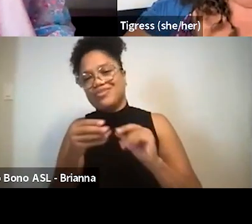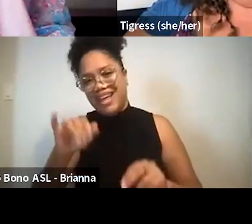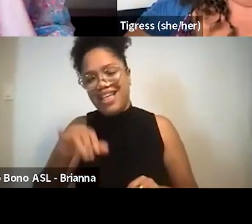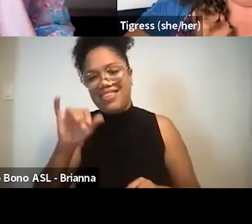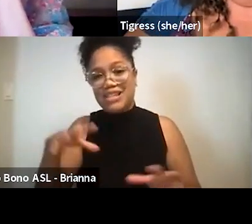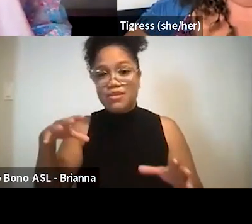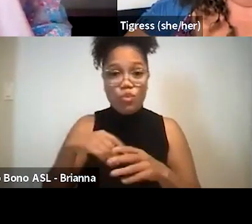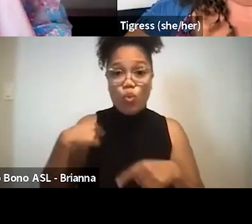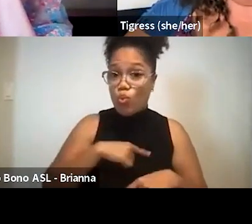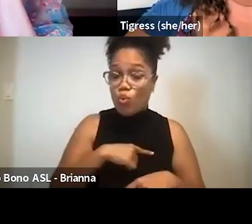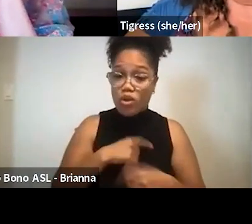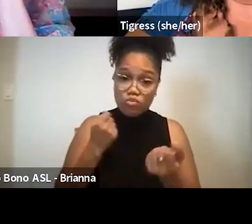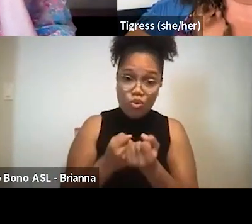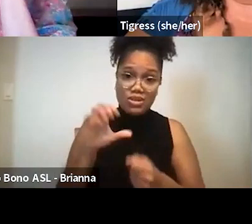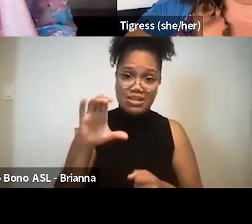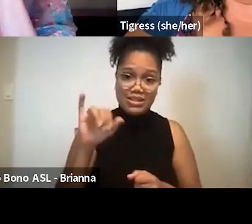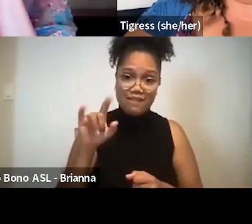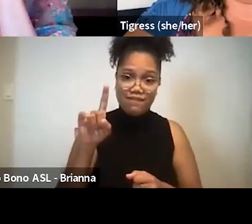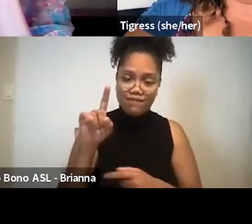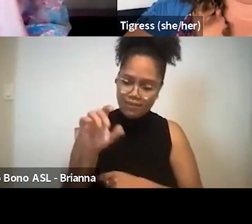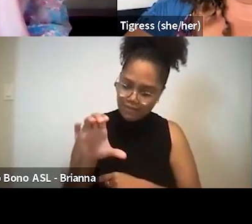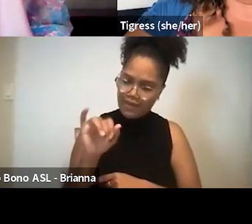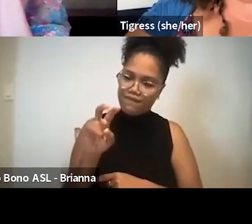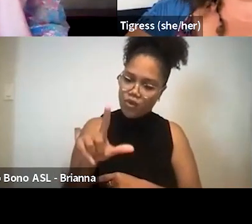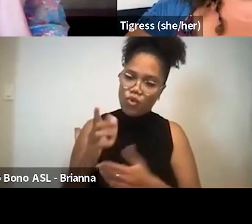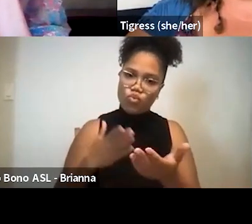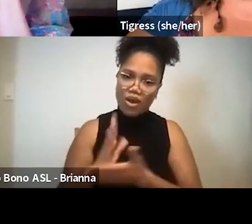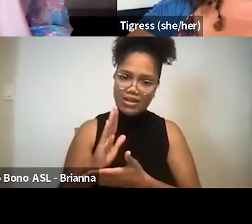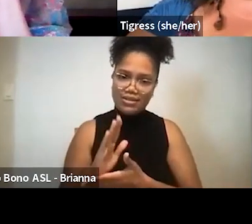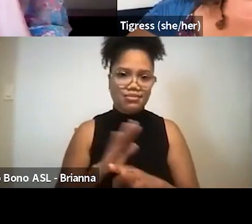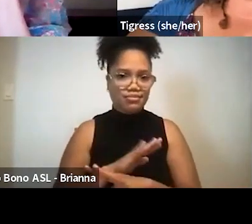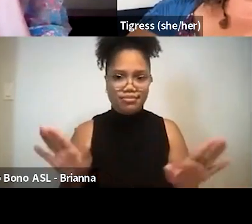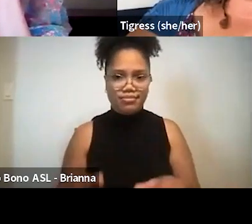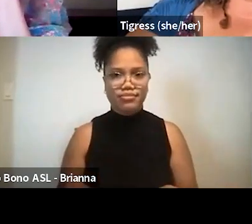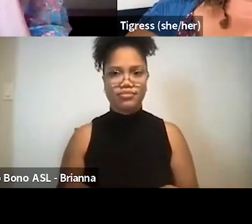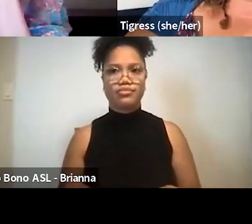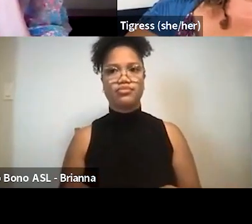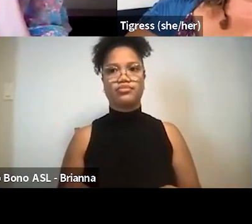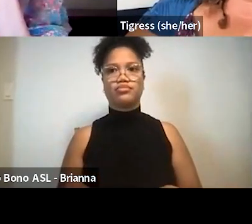because we understand that that's really one of the biggest potential roadblocks that really could